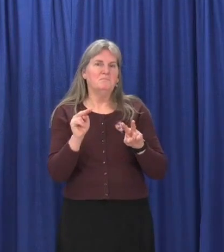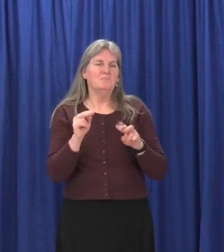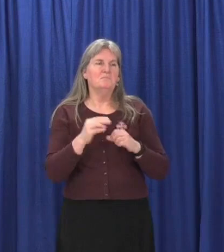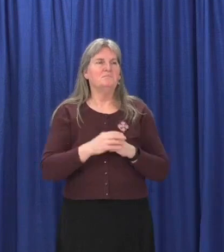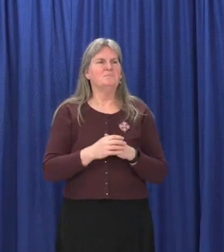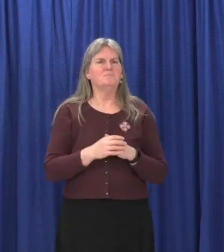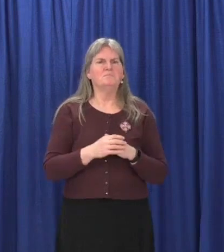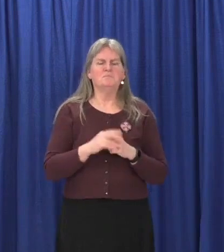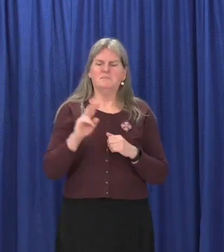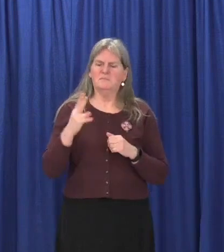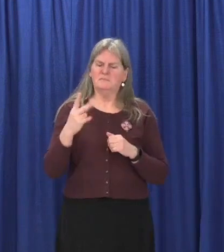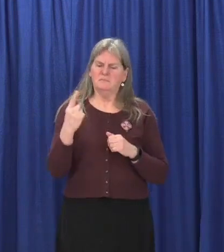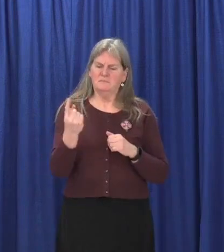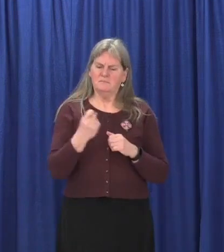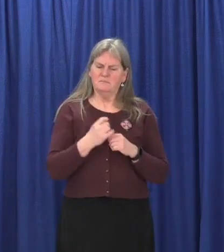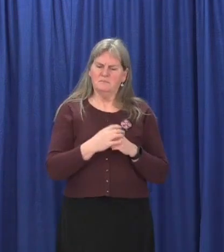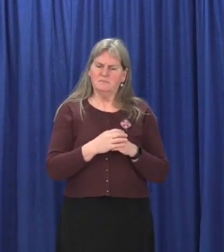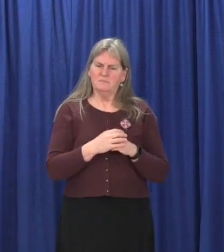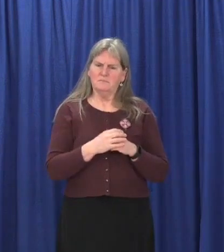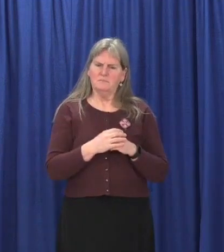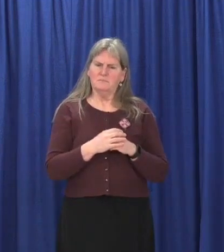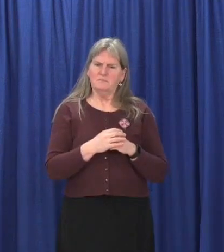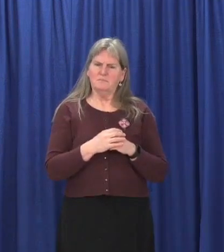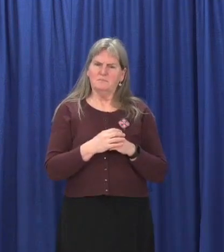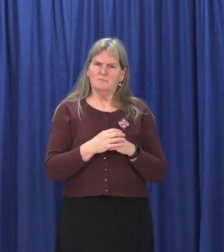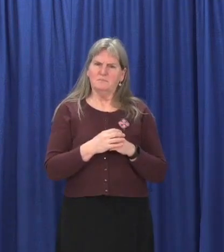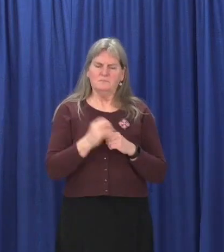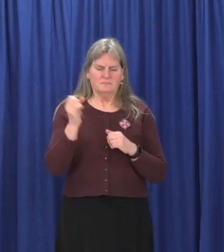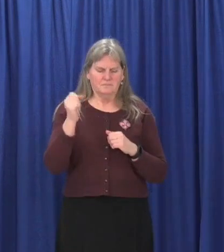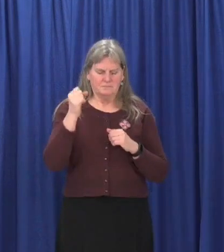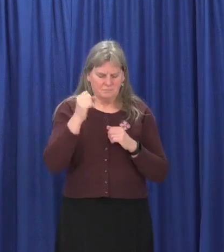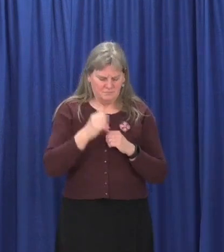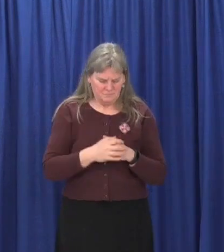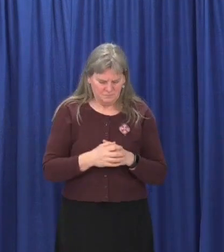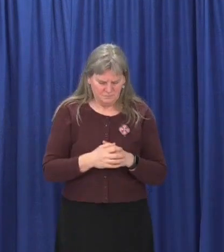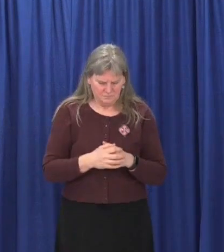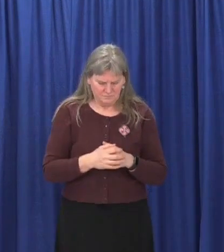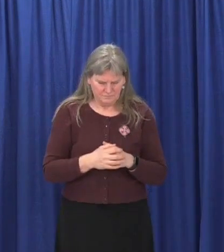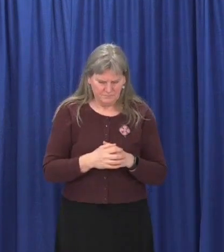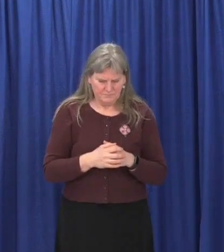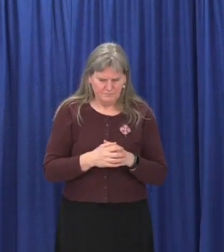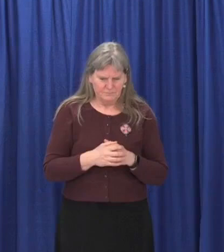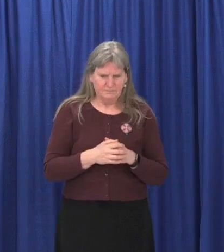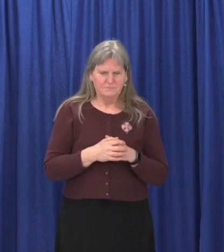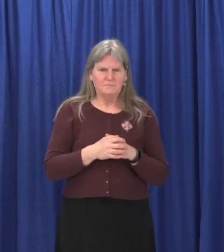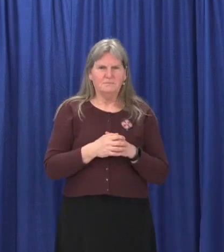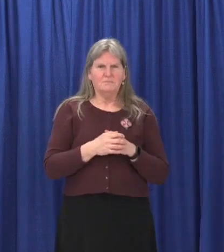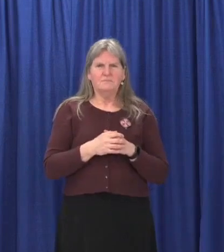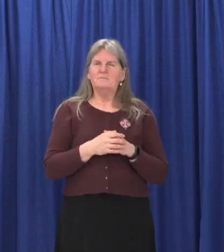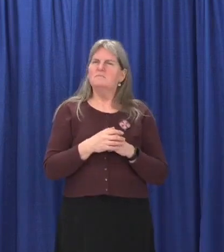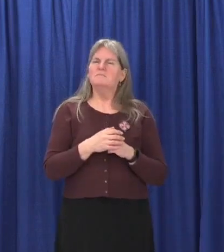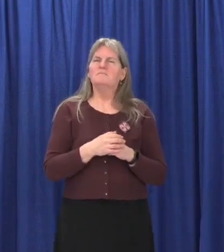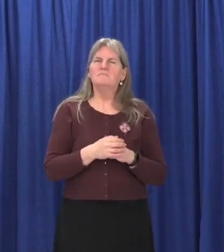do you have a second question? Sure. Thank you so much. I'm just wondering if you could